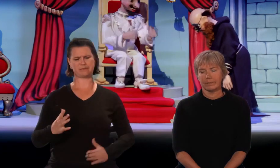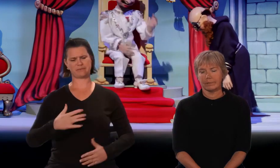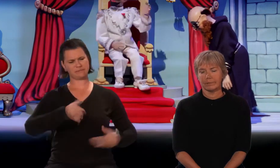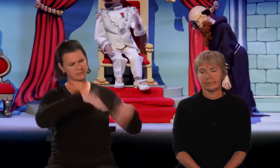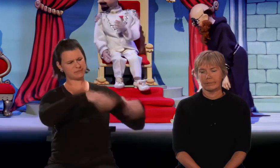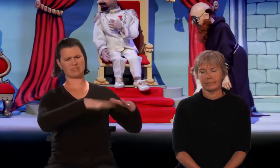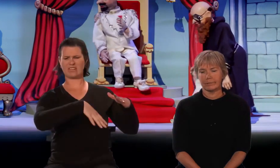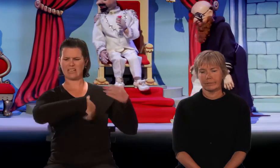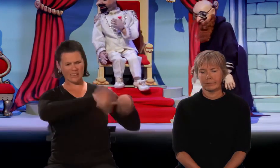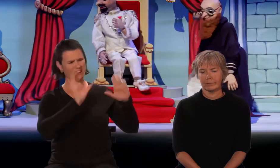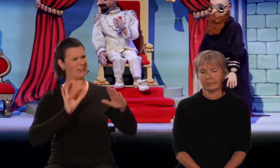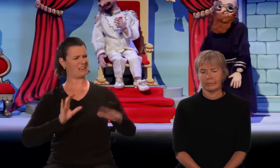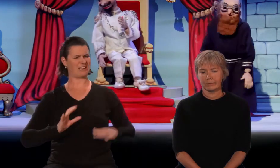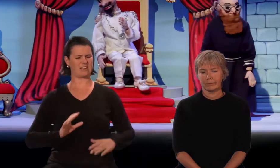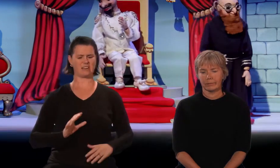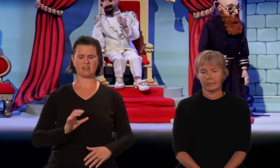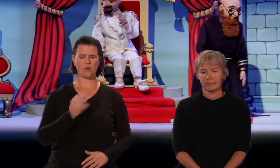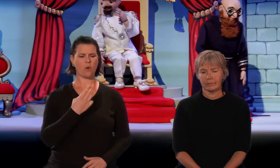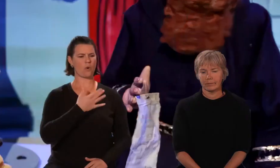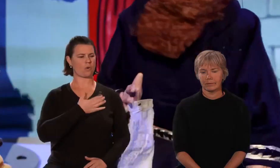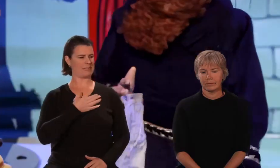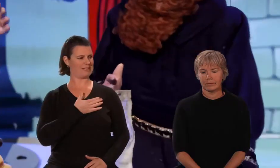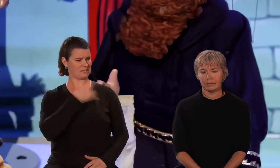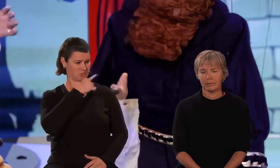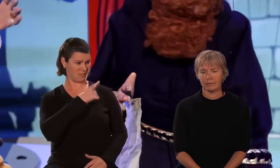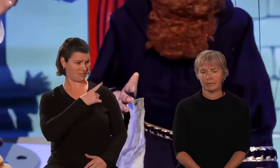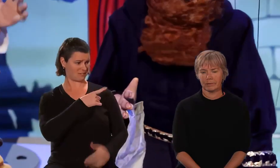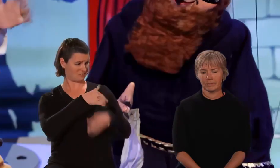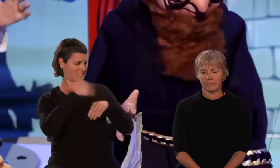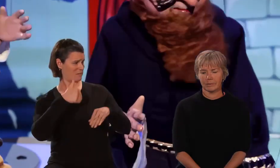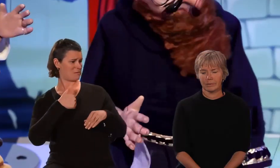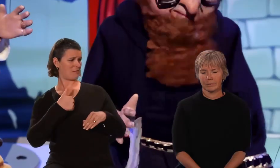Out of my sight! Oh, and, uh... send the Royal Wizard to the throne room.